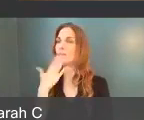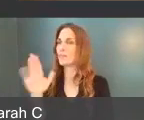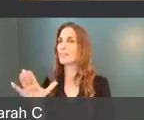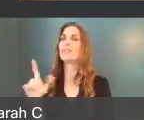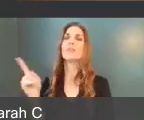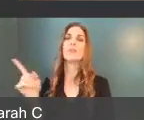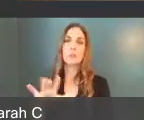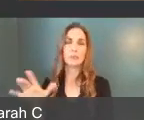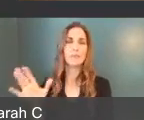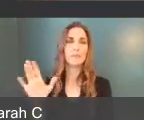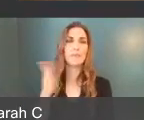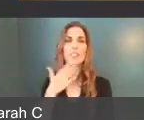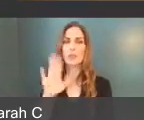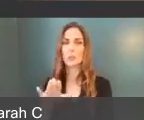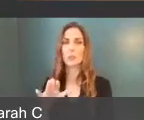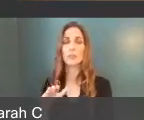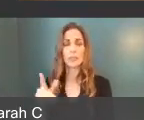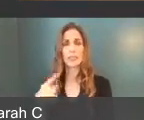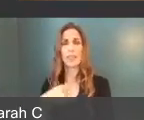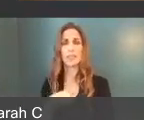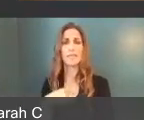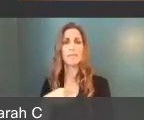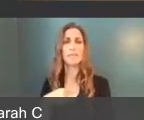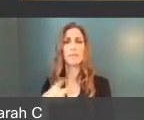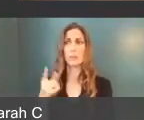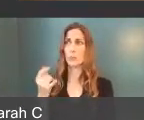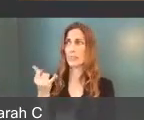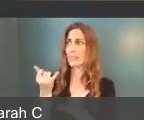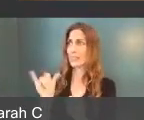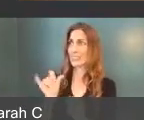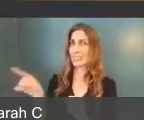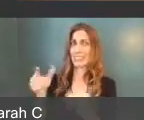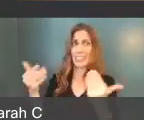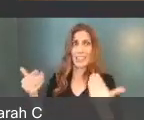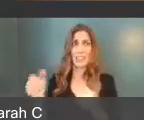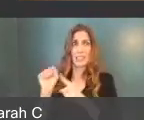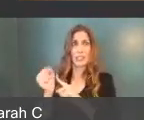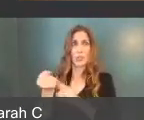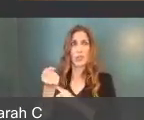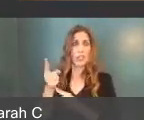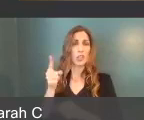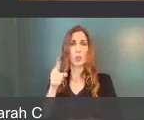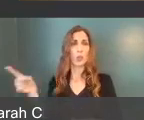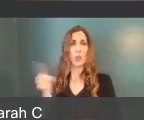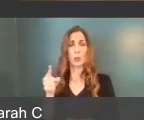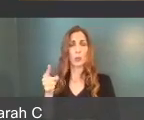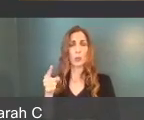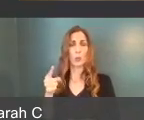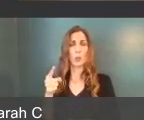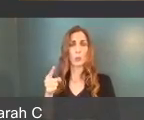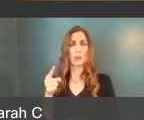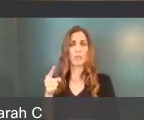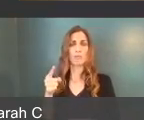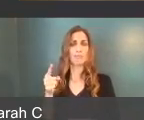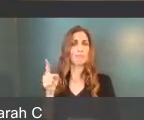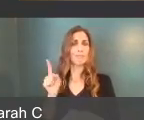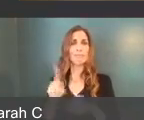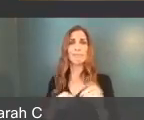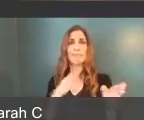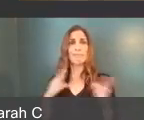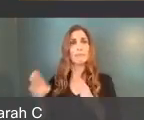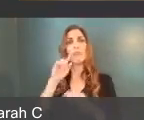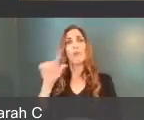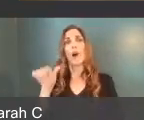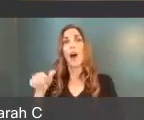Are you still, are you still at a point where you can't arrange for other community vaccination